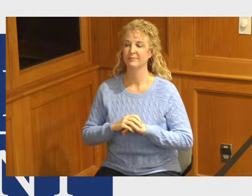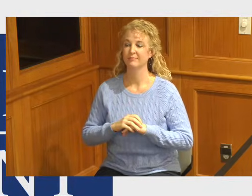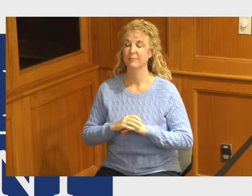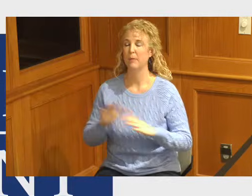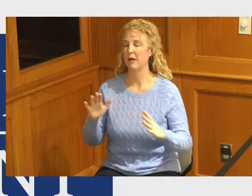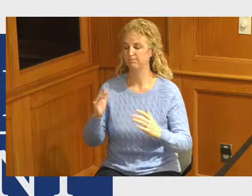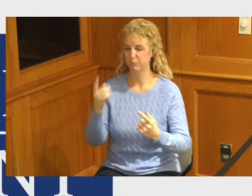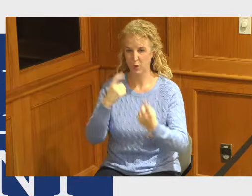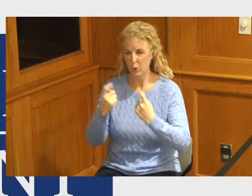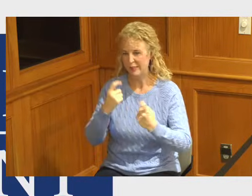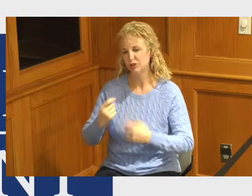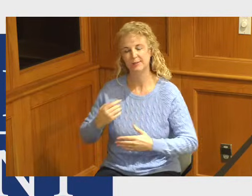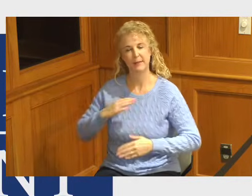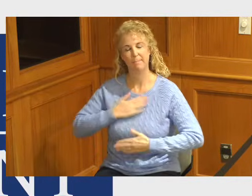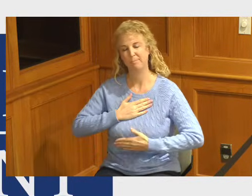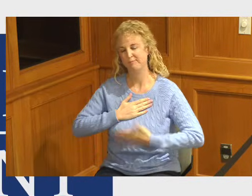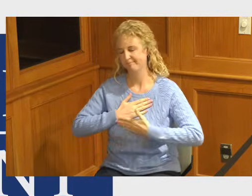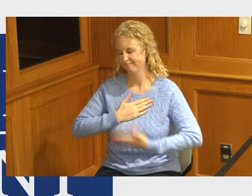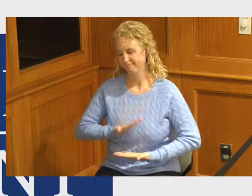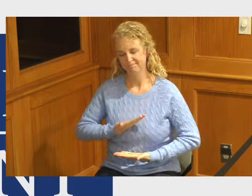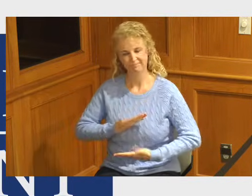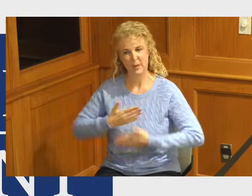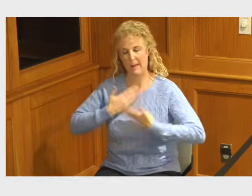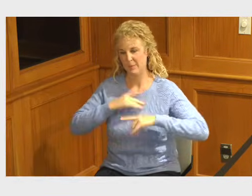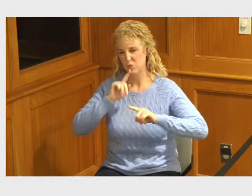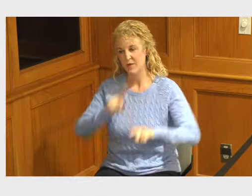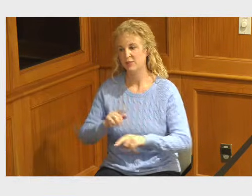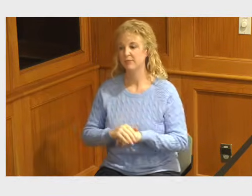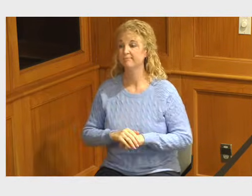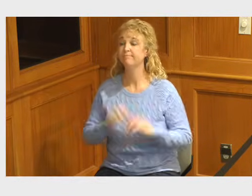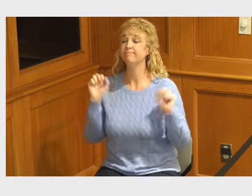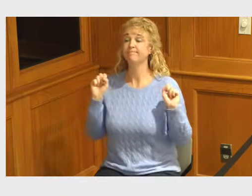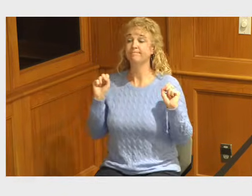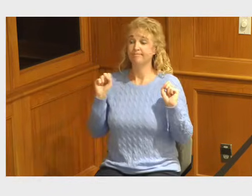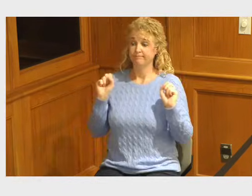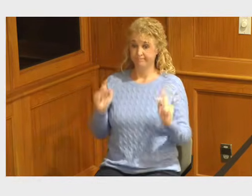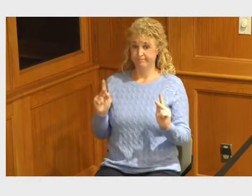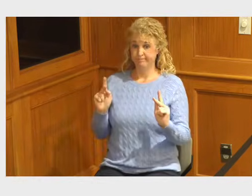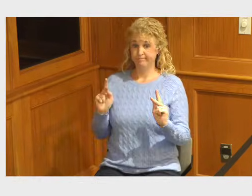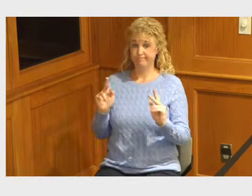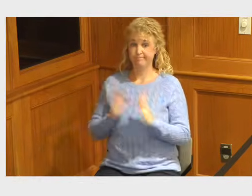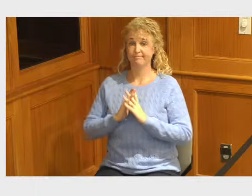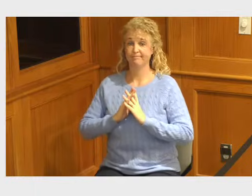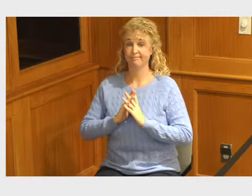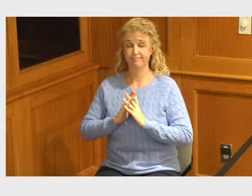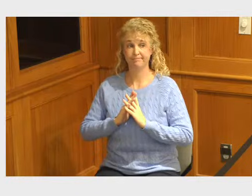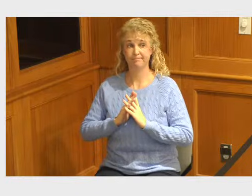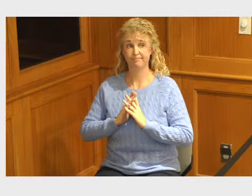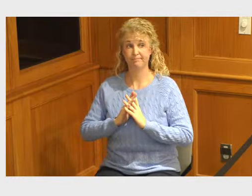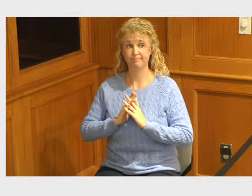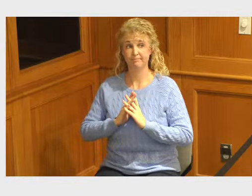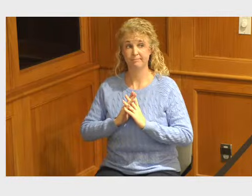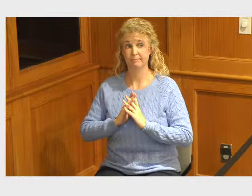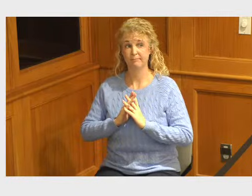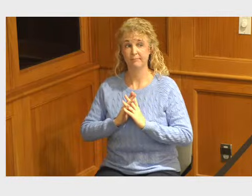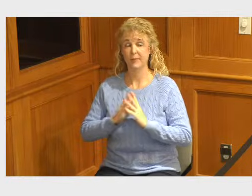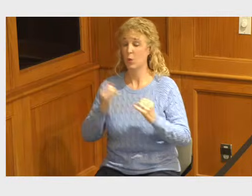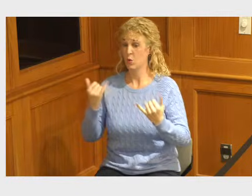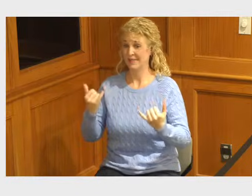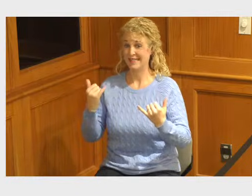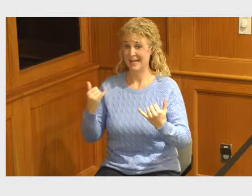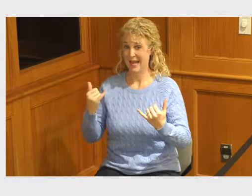as as you all have as always. okay. and I should say what I'm do today is just give an update. I